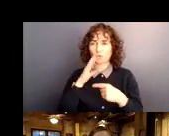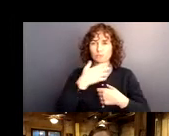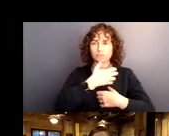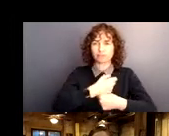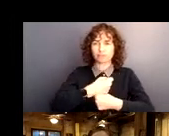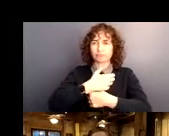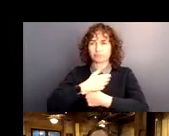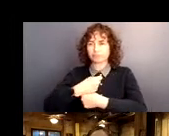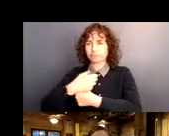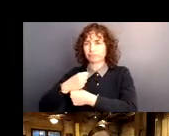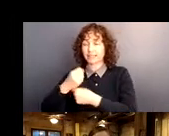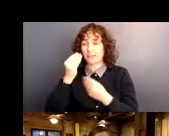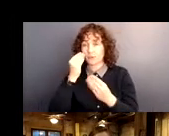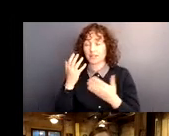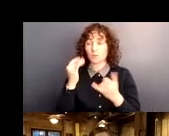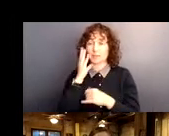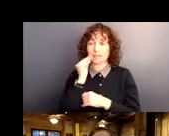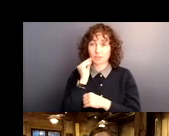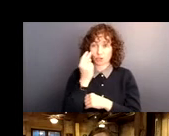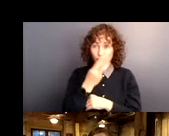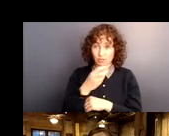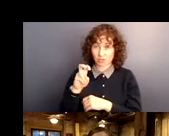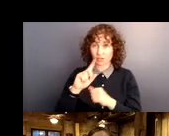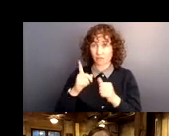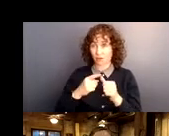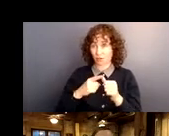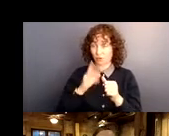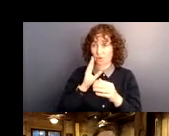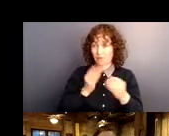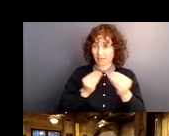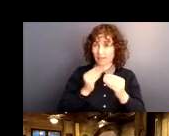and experiencing a transition. We will first facilitate a verbal transition